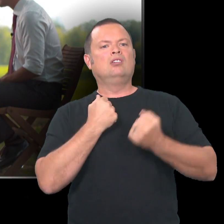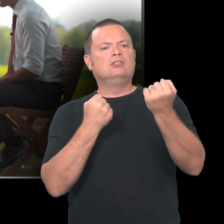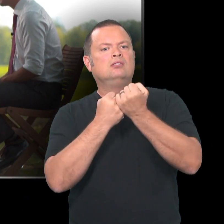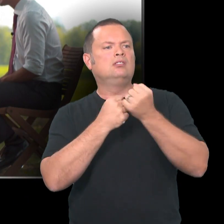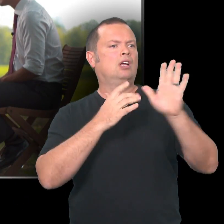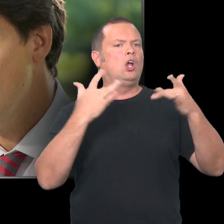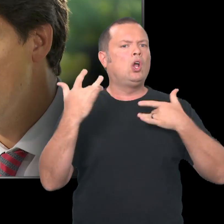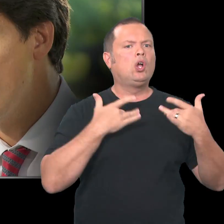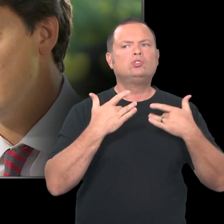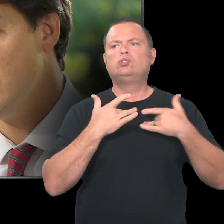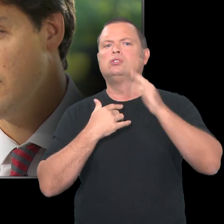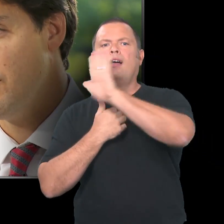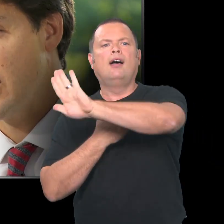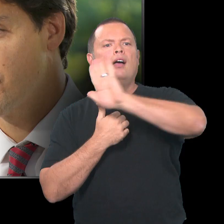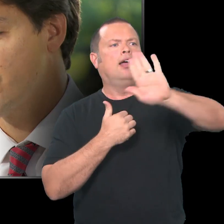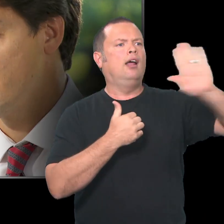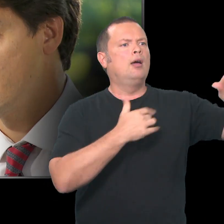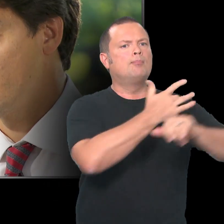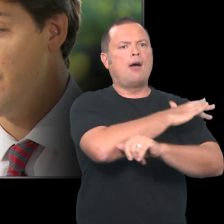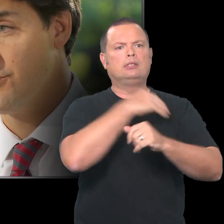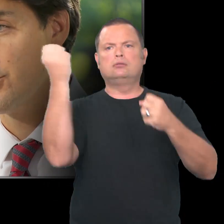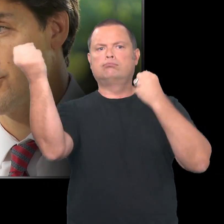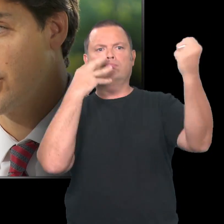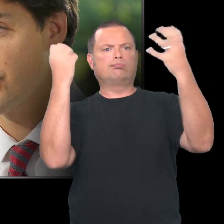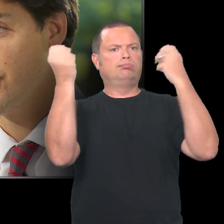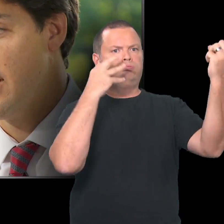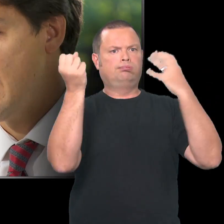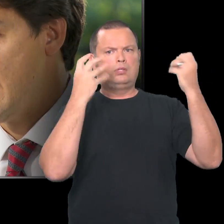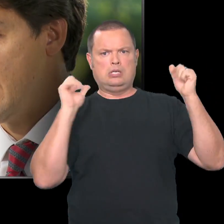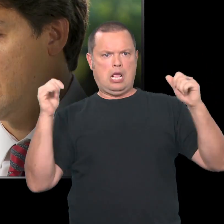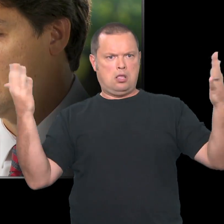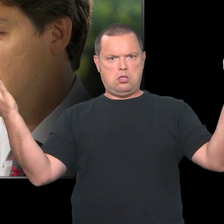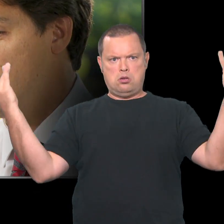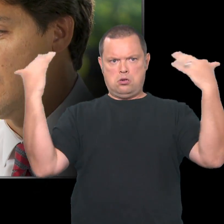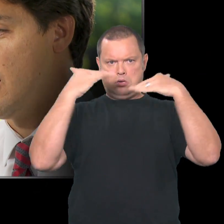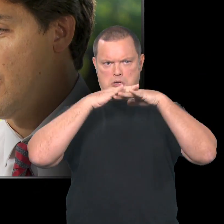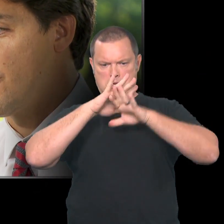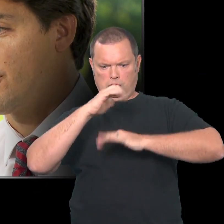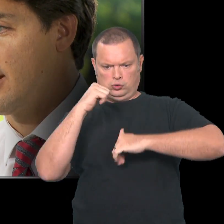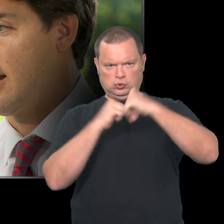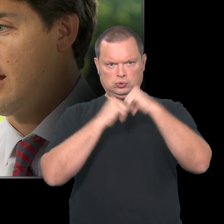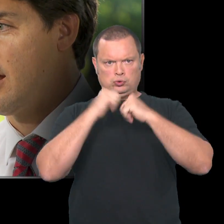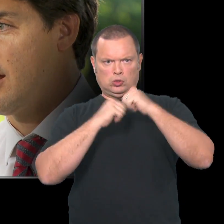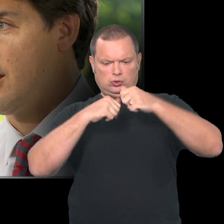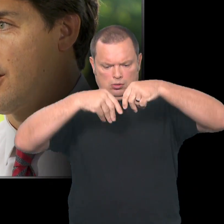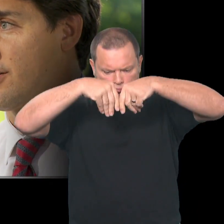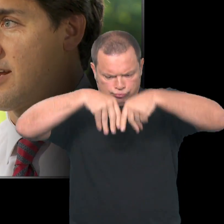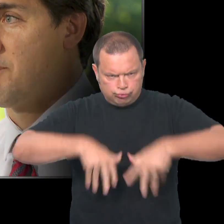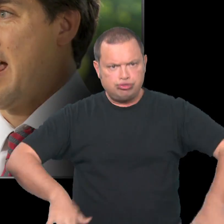We're focused on responding to the concerns of municipalities and provinces. We need to make sure that our infrastructure